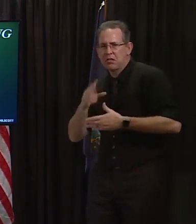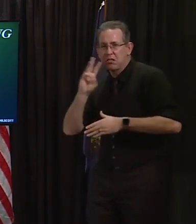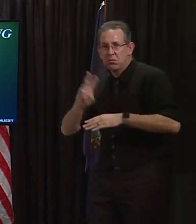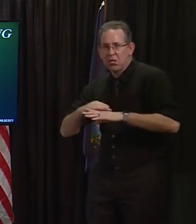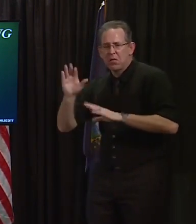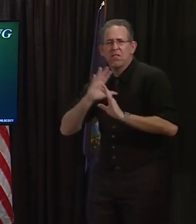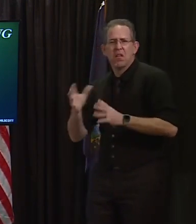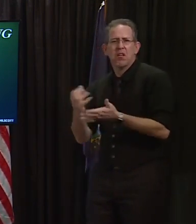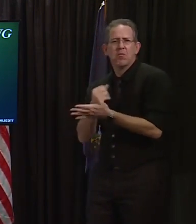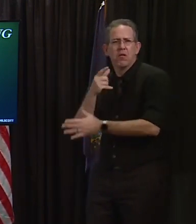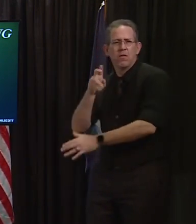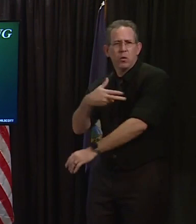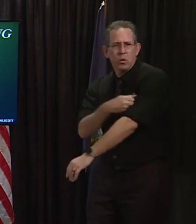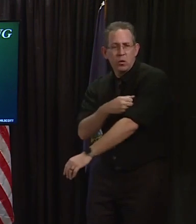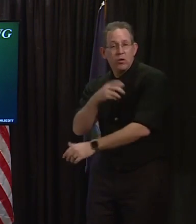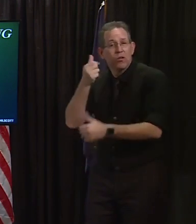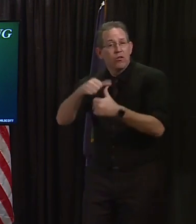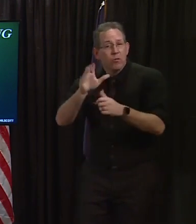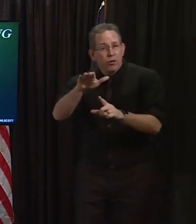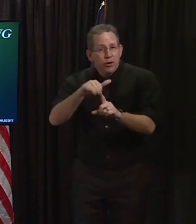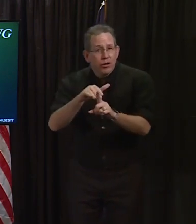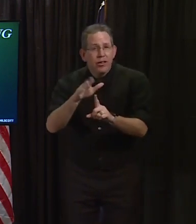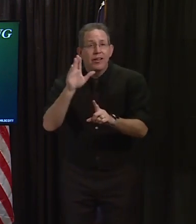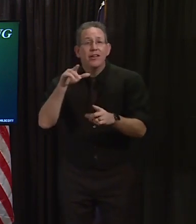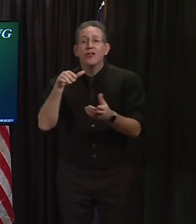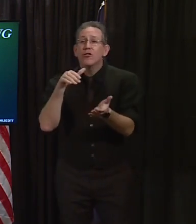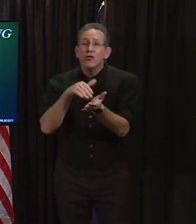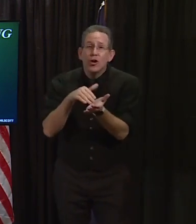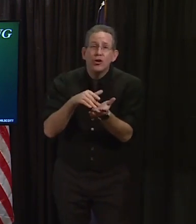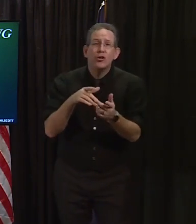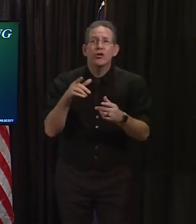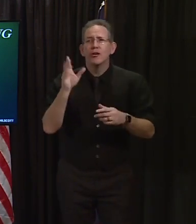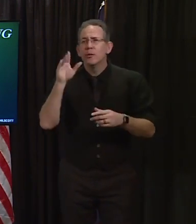right now with covid with other respiratory viruses and with the